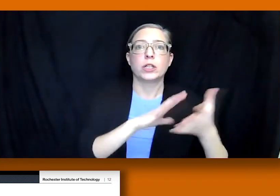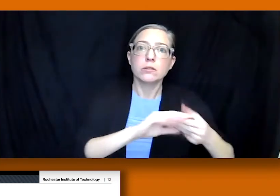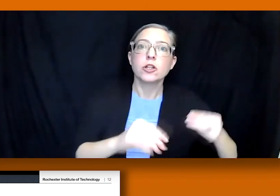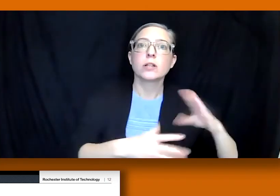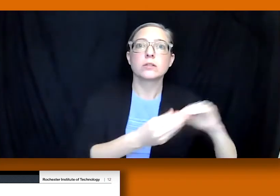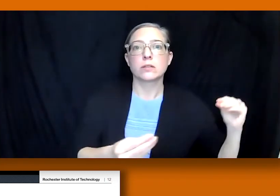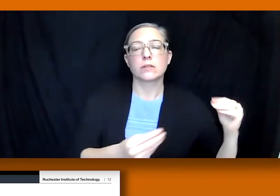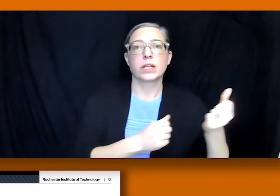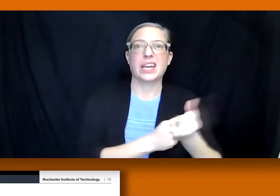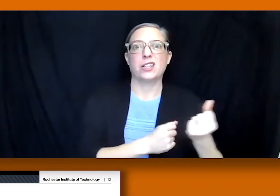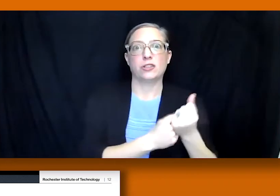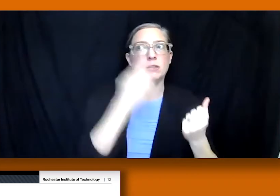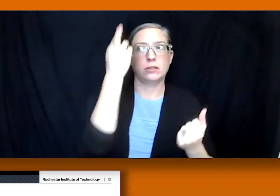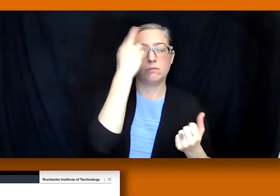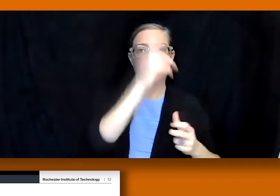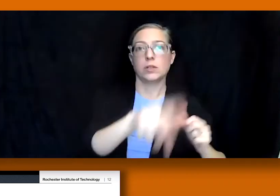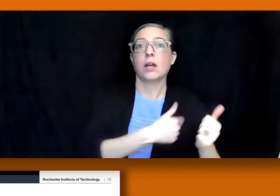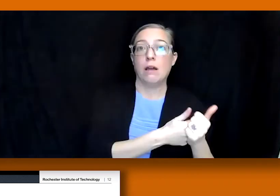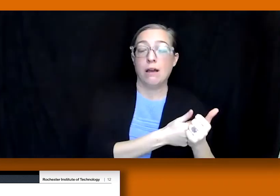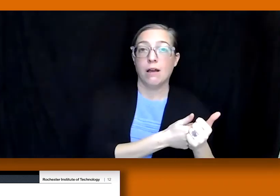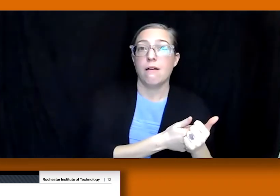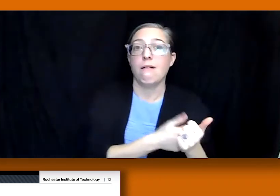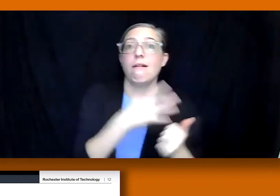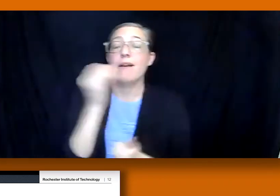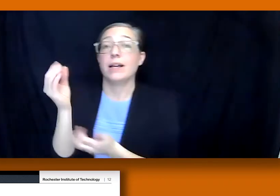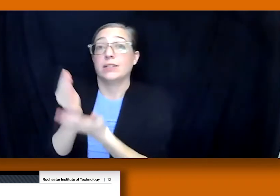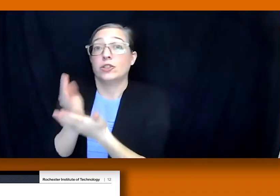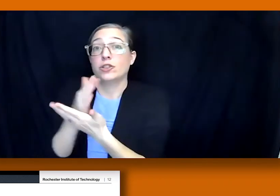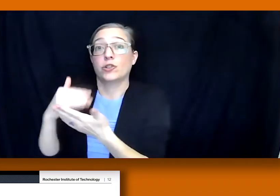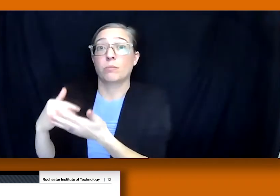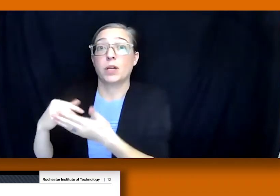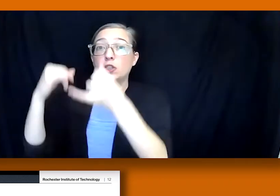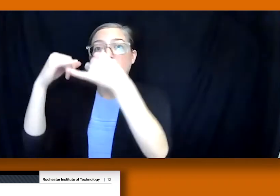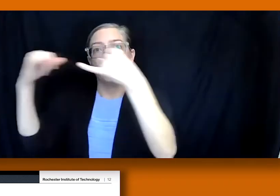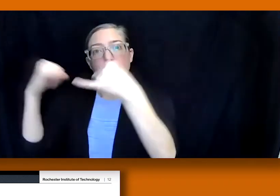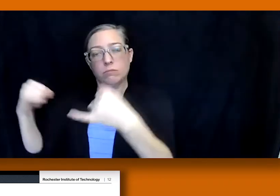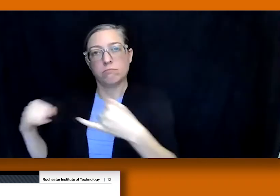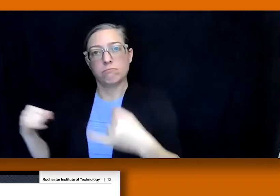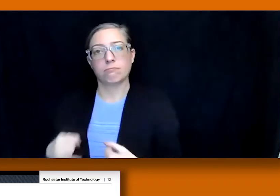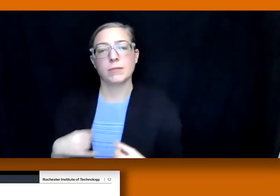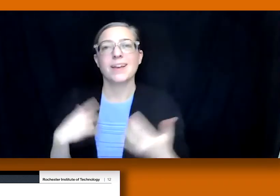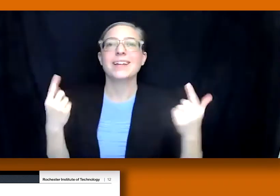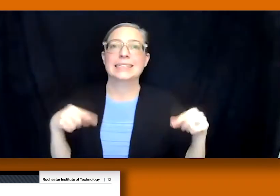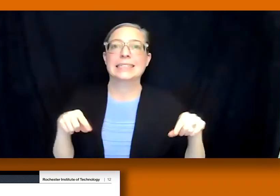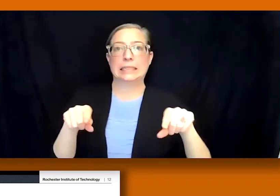in the justification will help you not miss anything. Um, and then, as I review the budget,